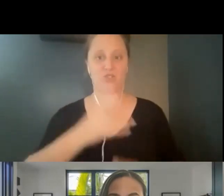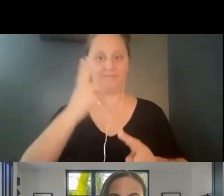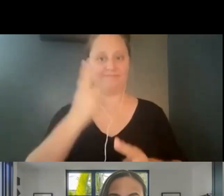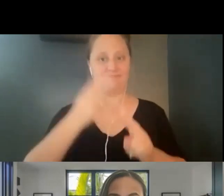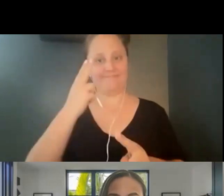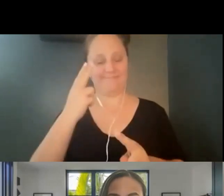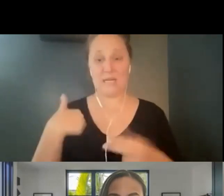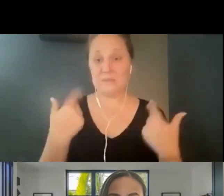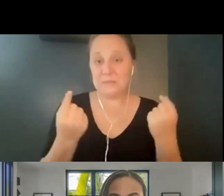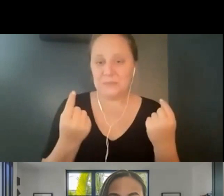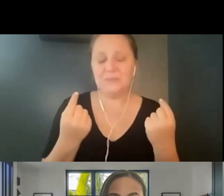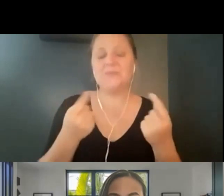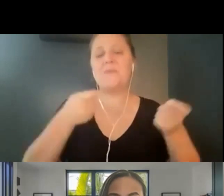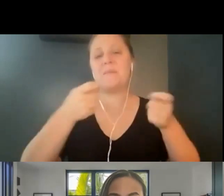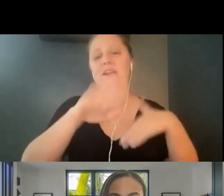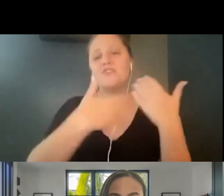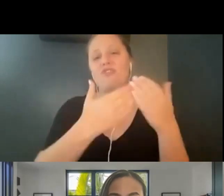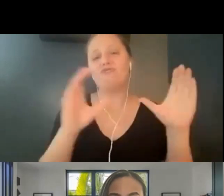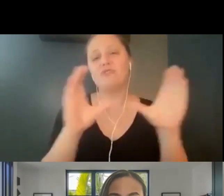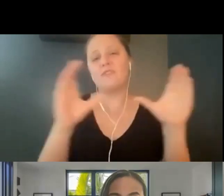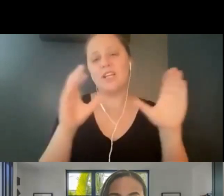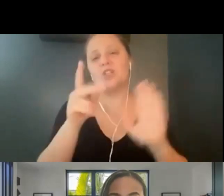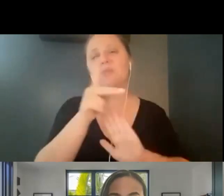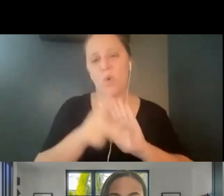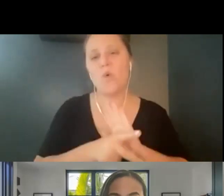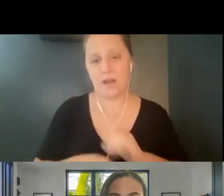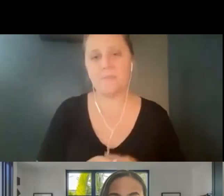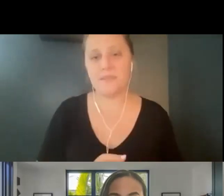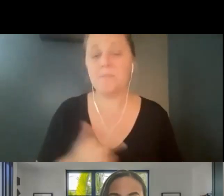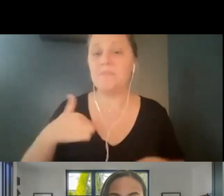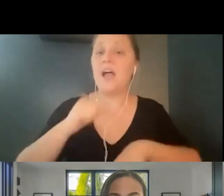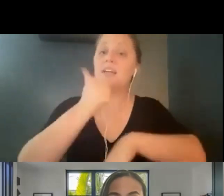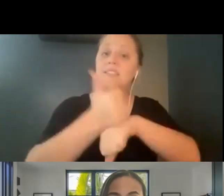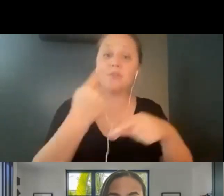certification programs that establish standards and benchmarks of